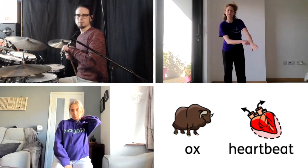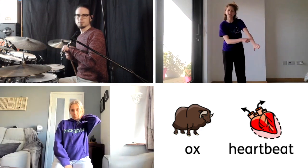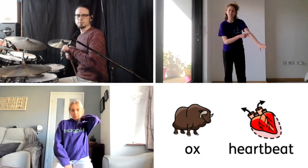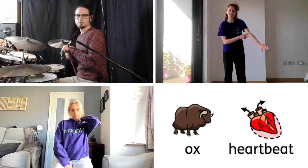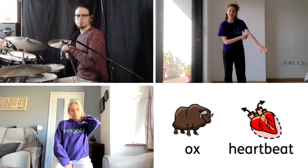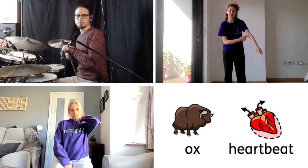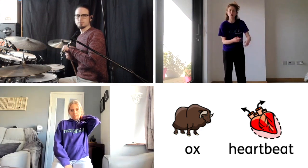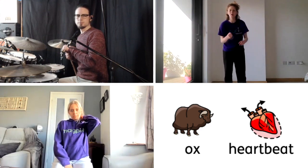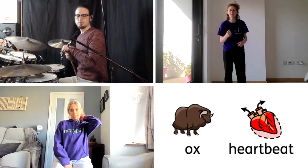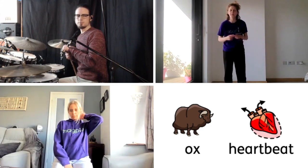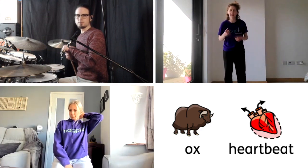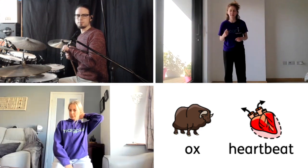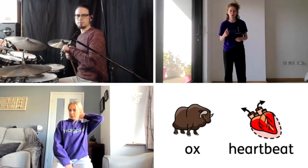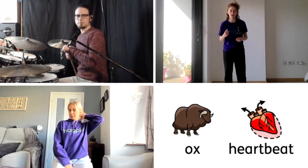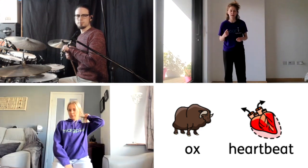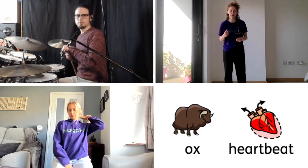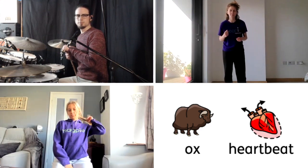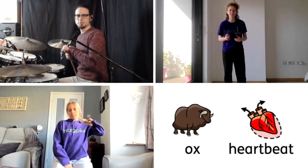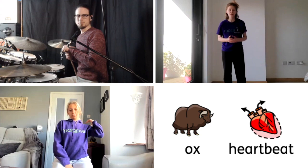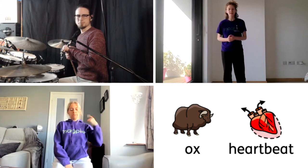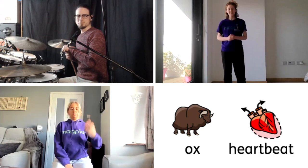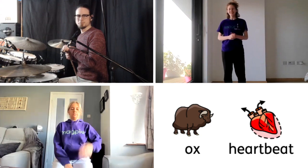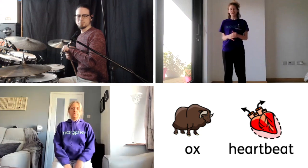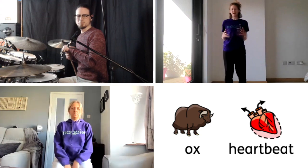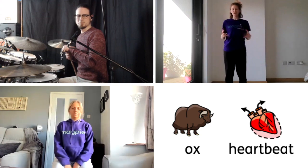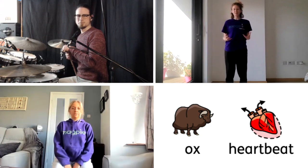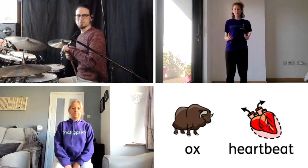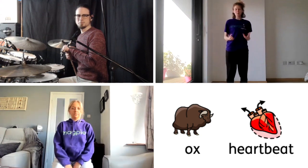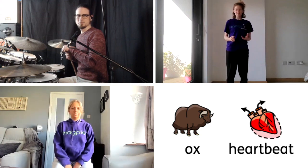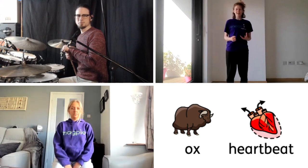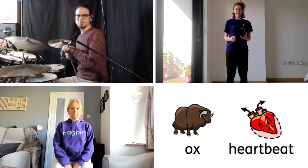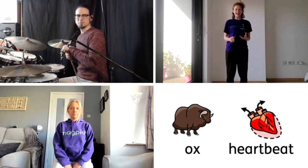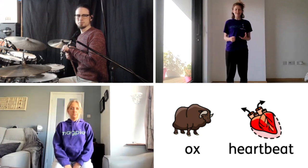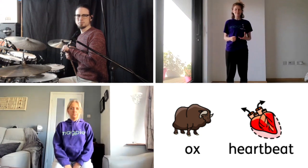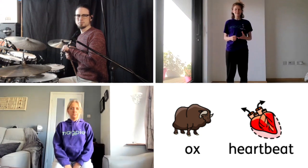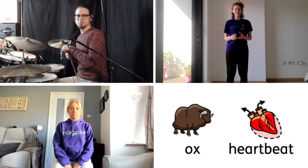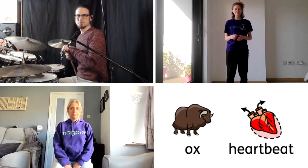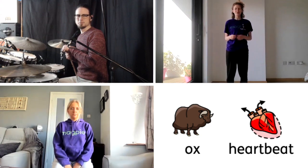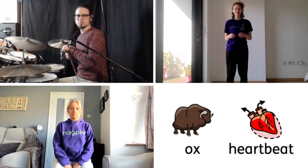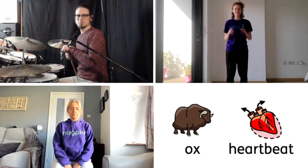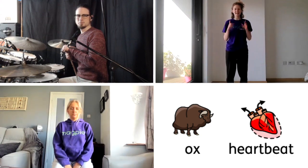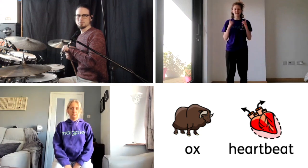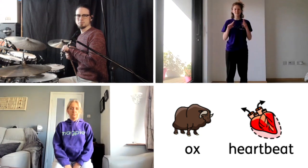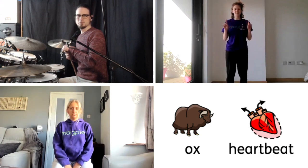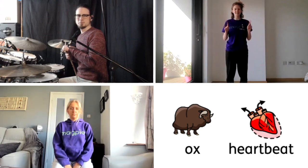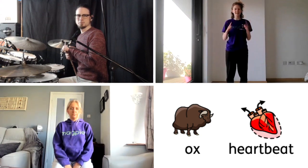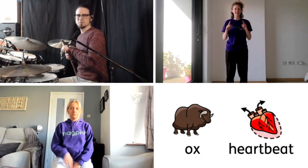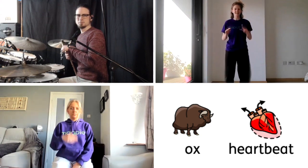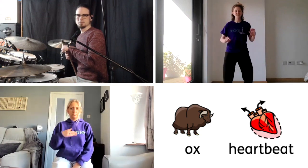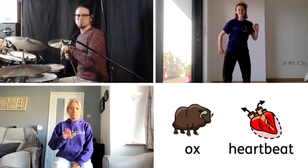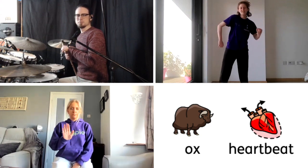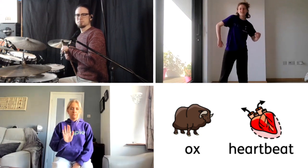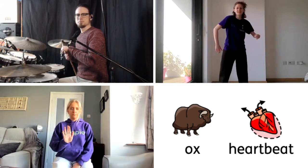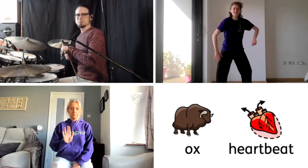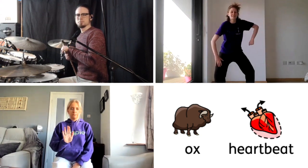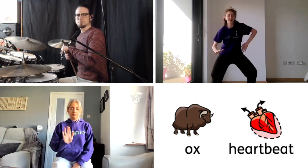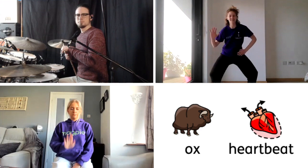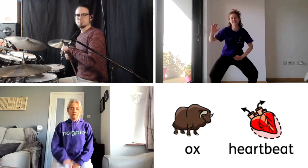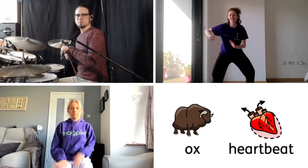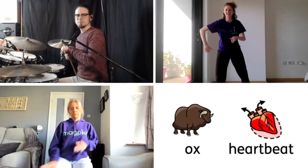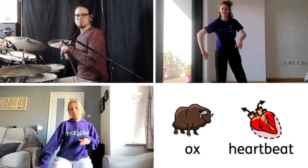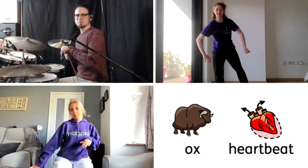some of the slow and quick now let's remember our game so when you hear the music you can dance